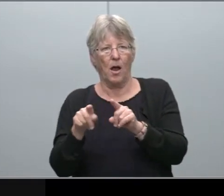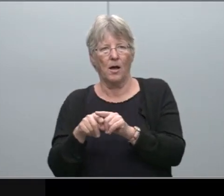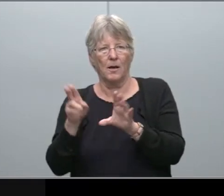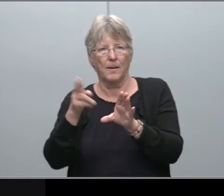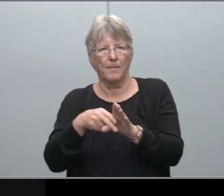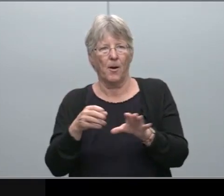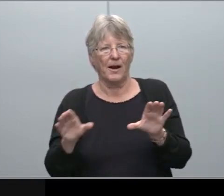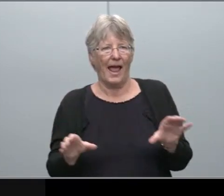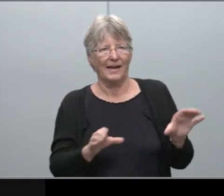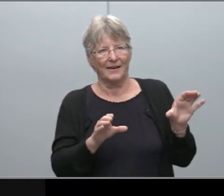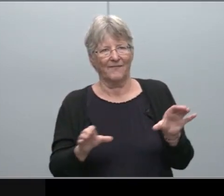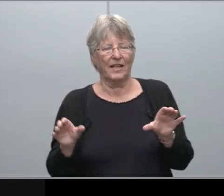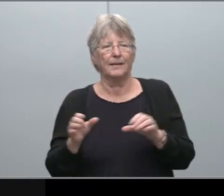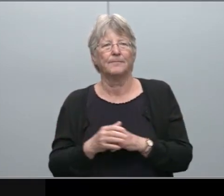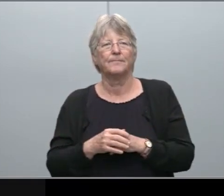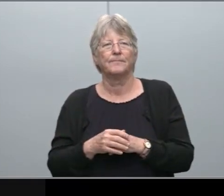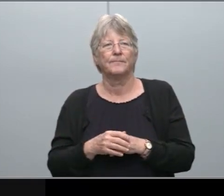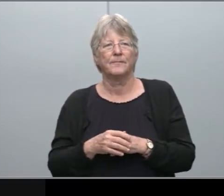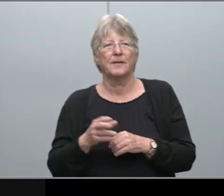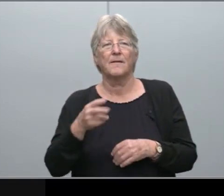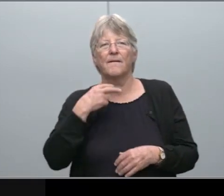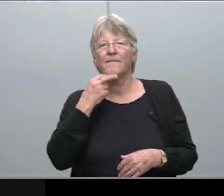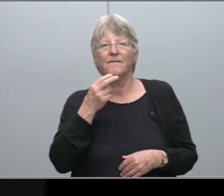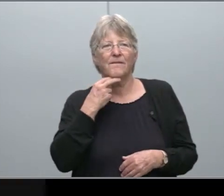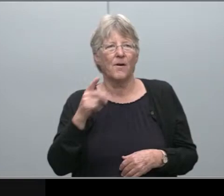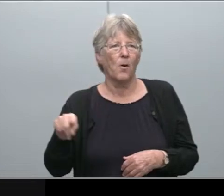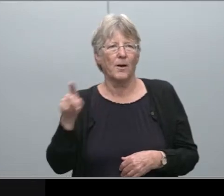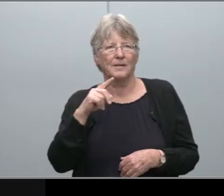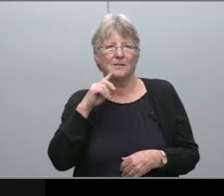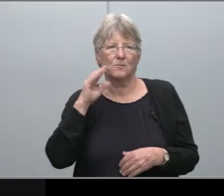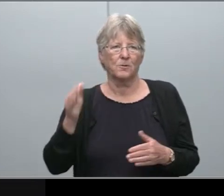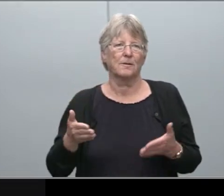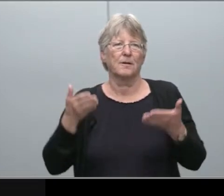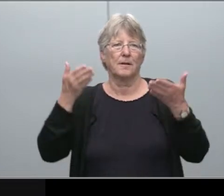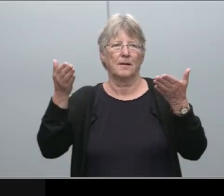if you guys all blew up our email. So please. Thank you for doing that.